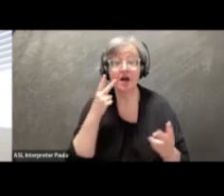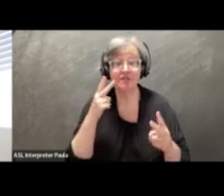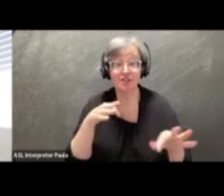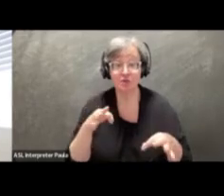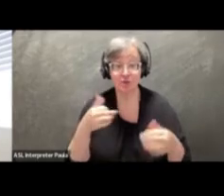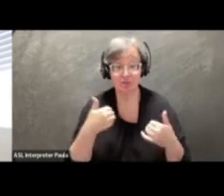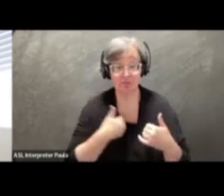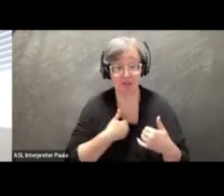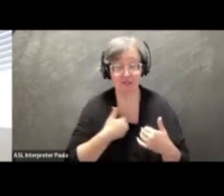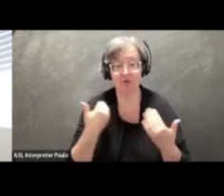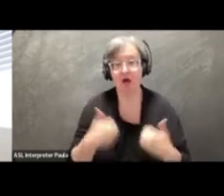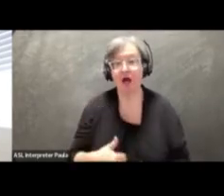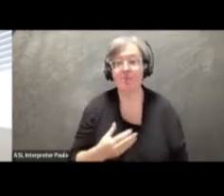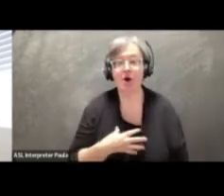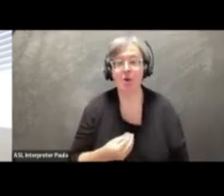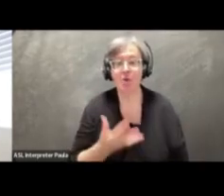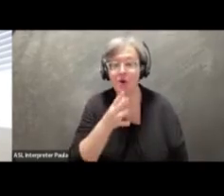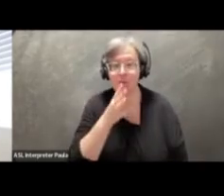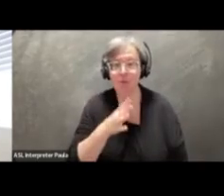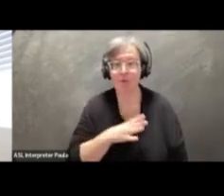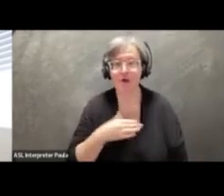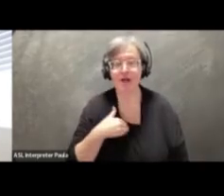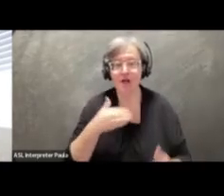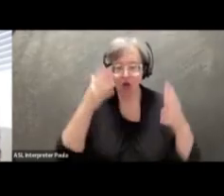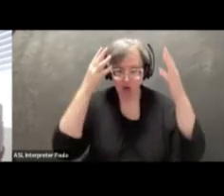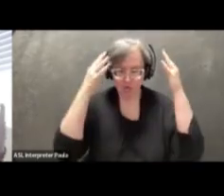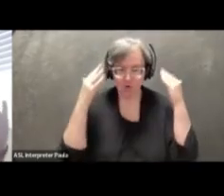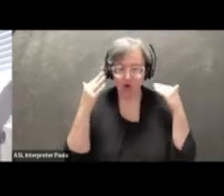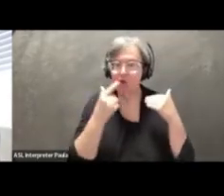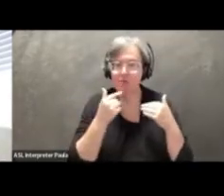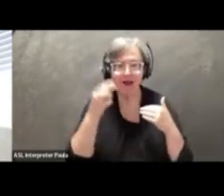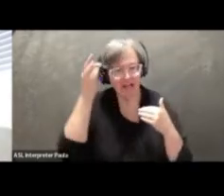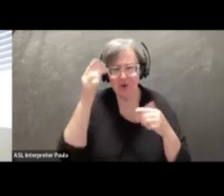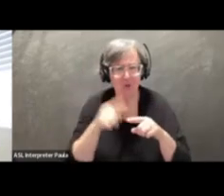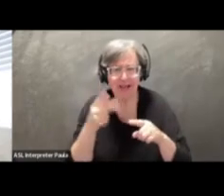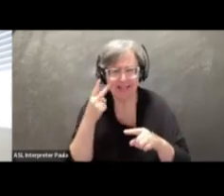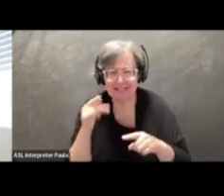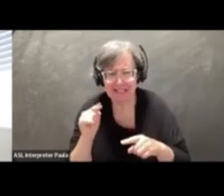white woman, and I have dark red hair. You can't see it, and my hair is a little questionable